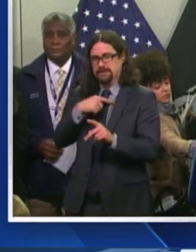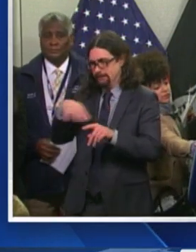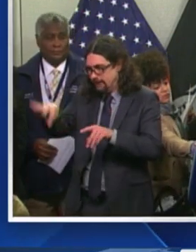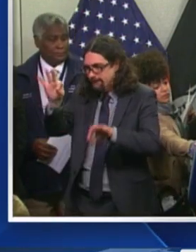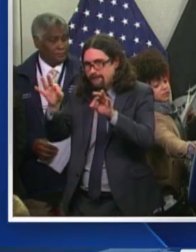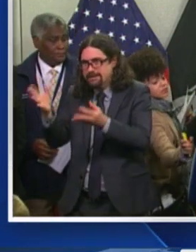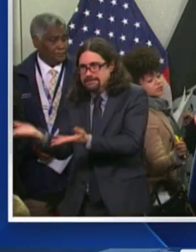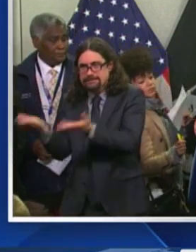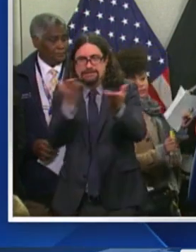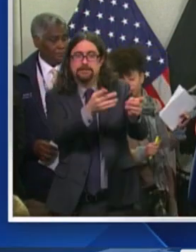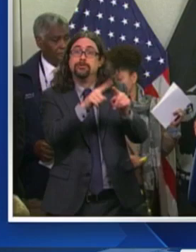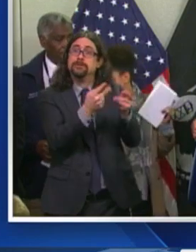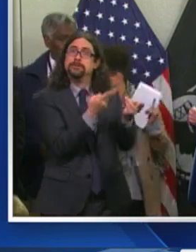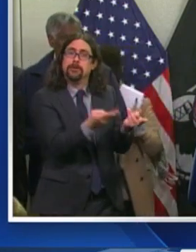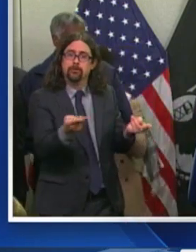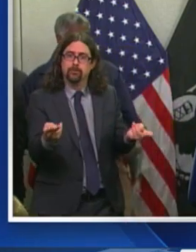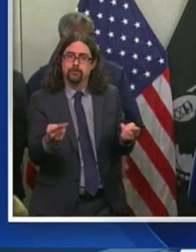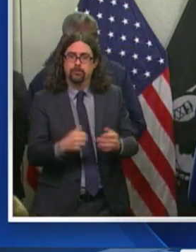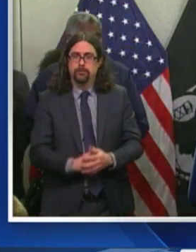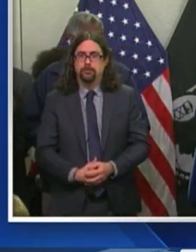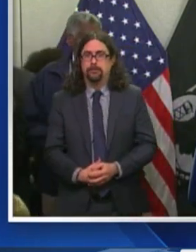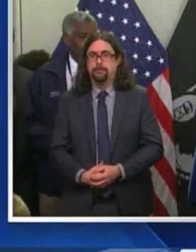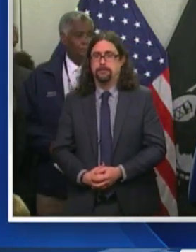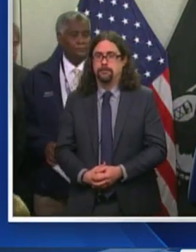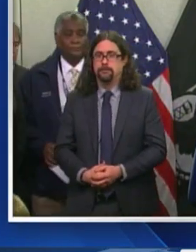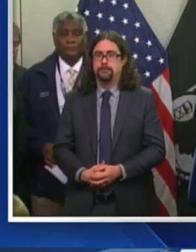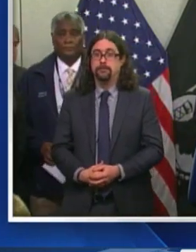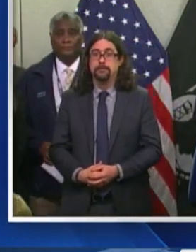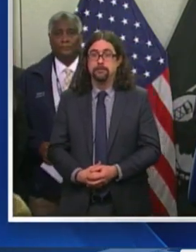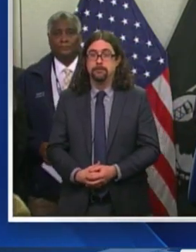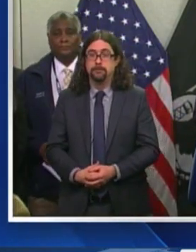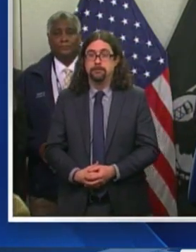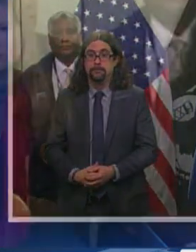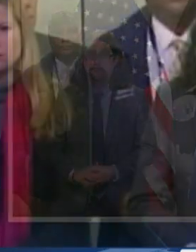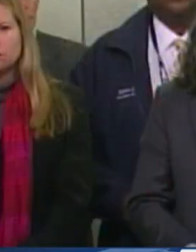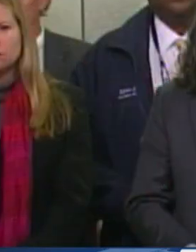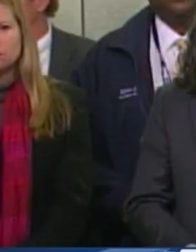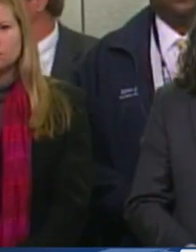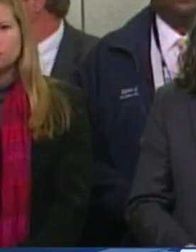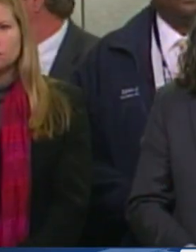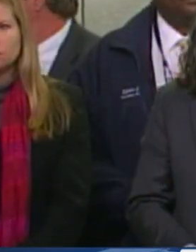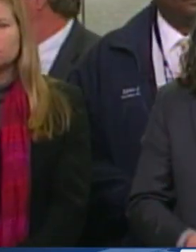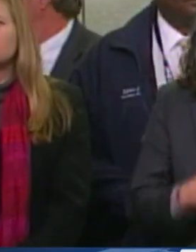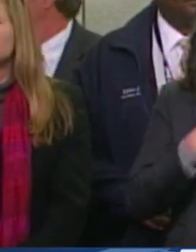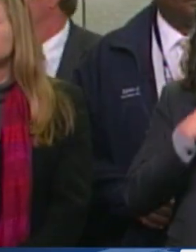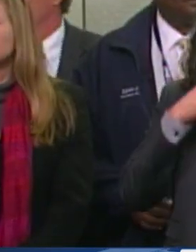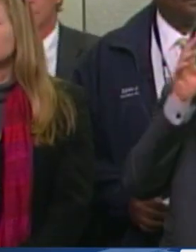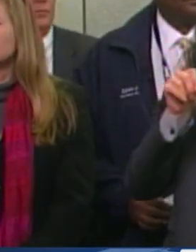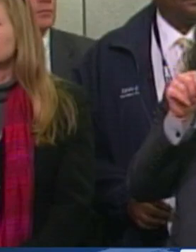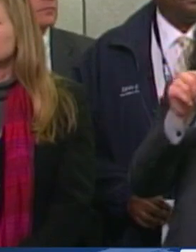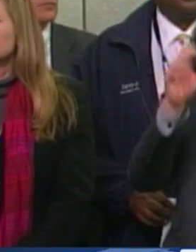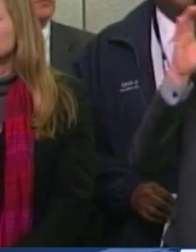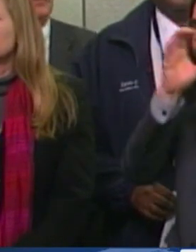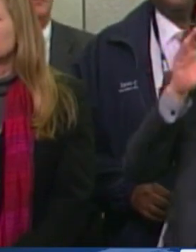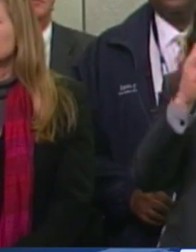THAT EFFORT WILL INTENSIFY TONIGHT AND OVER THE WEEKEND. I WANT TO OFFER A FEW WORDS IN